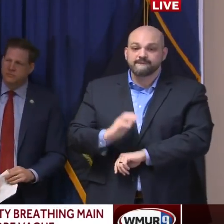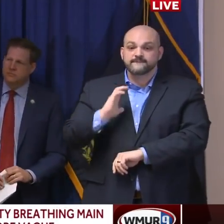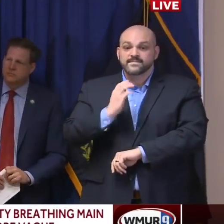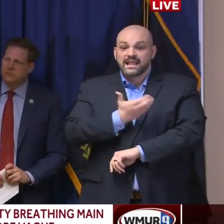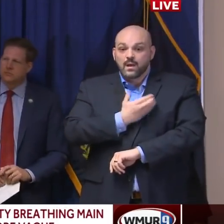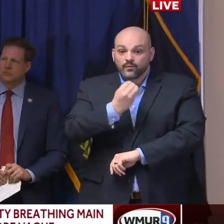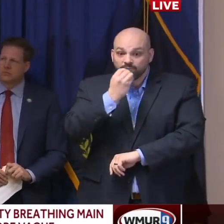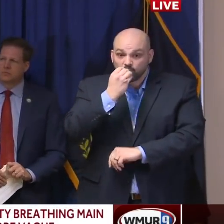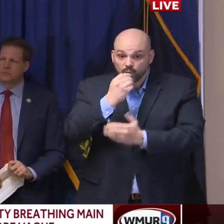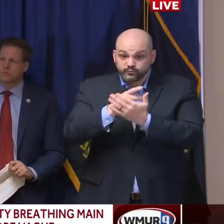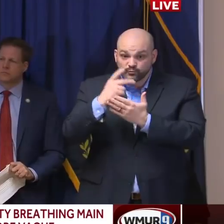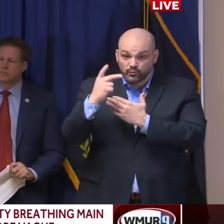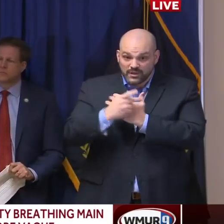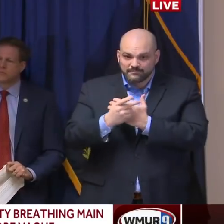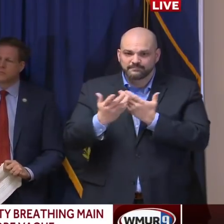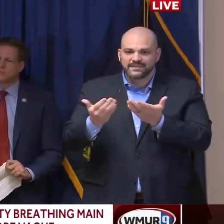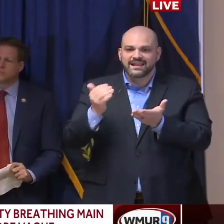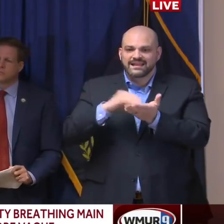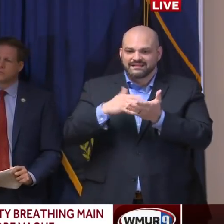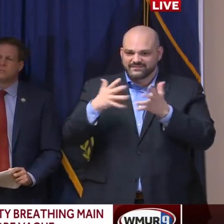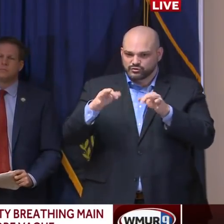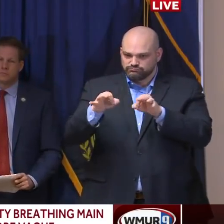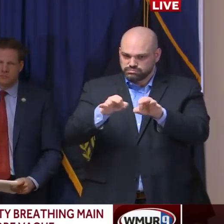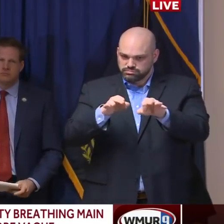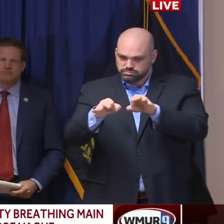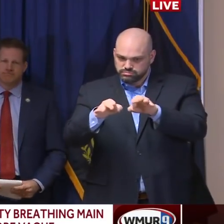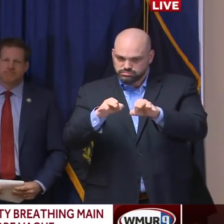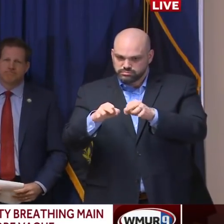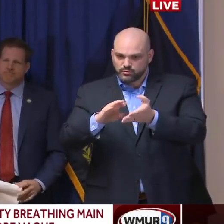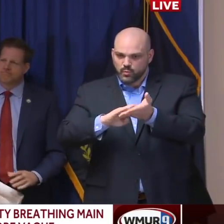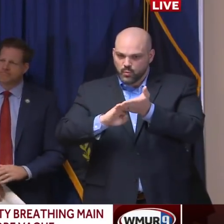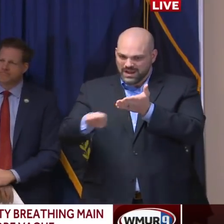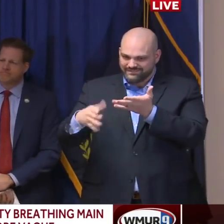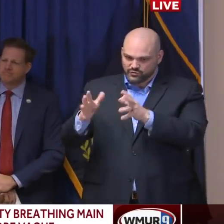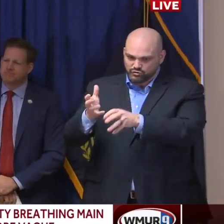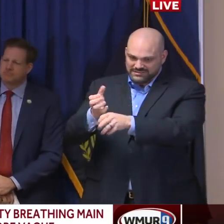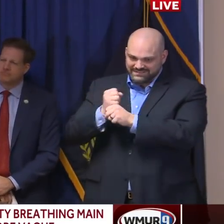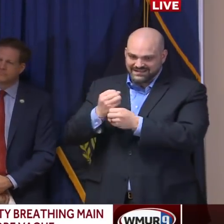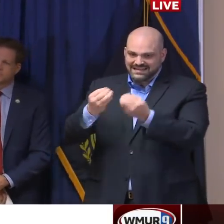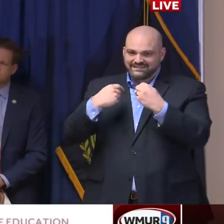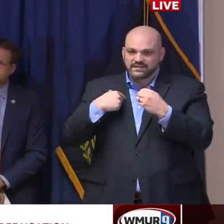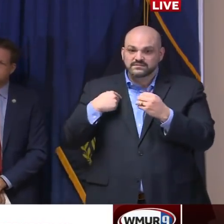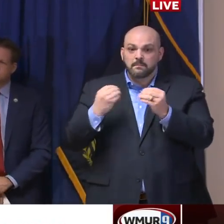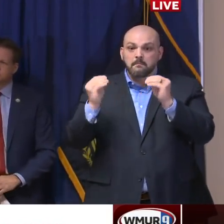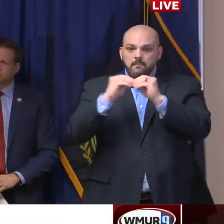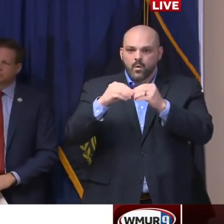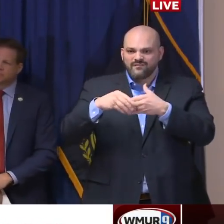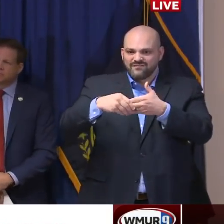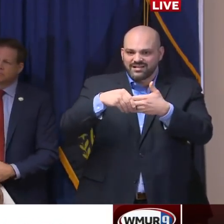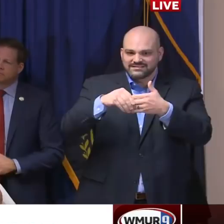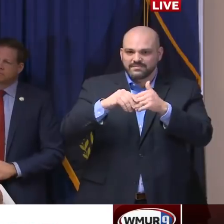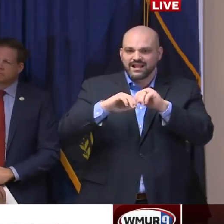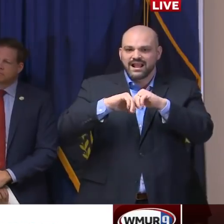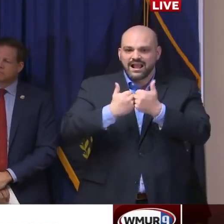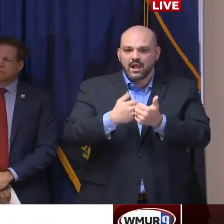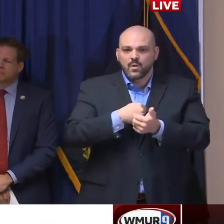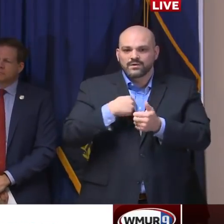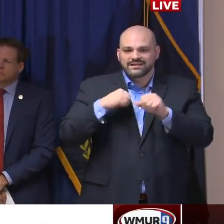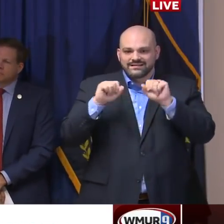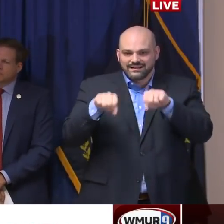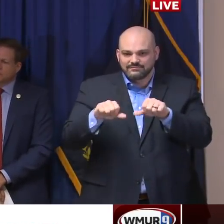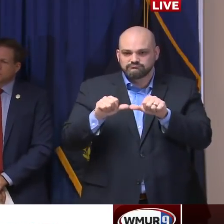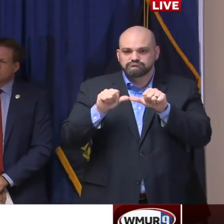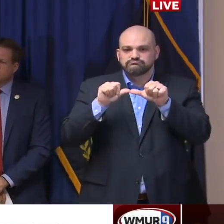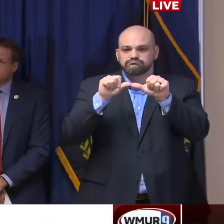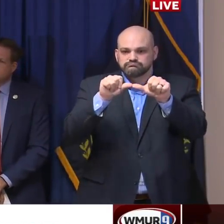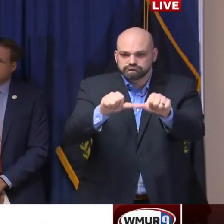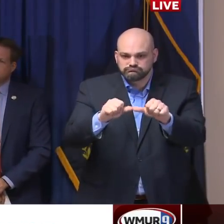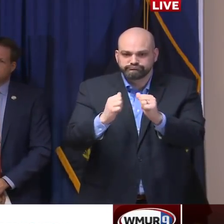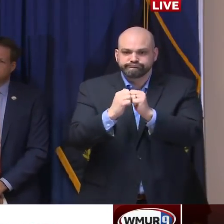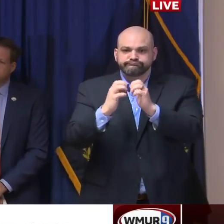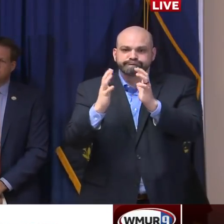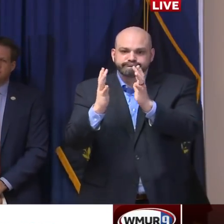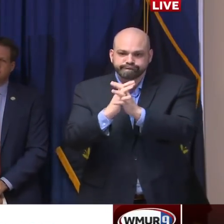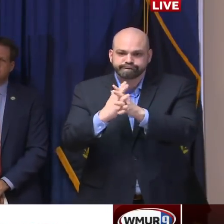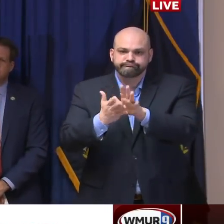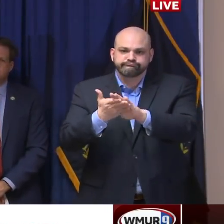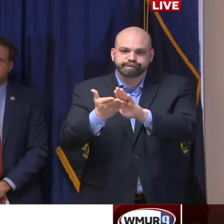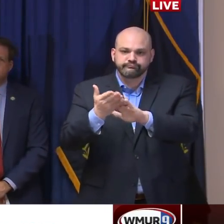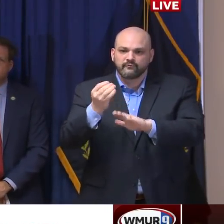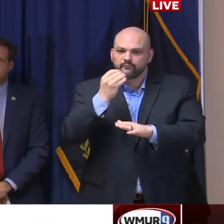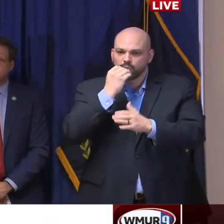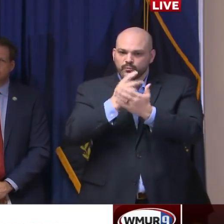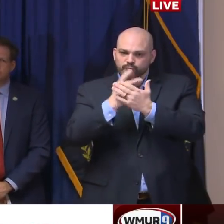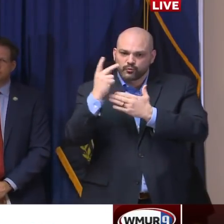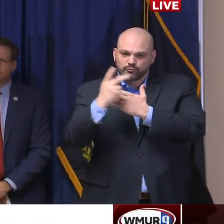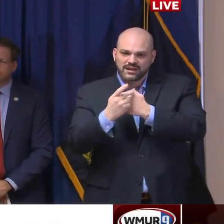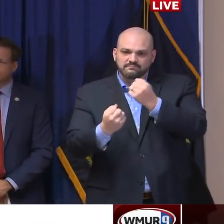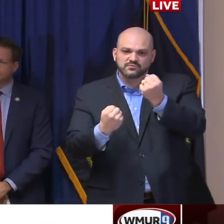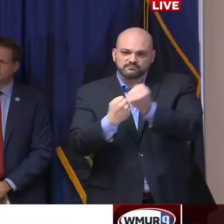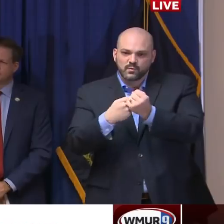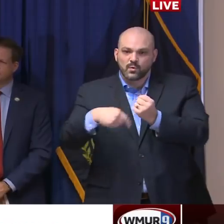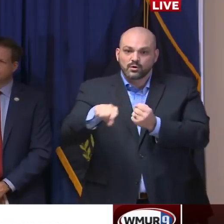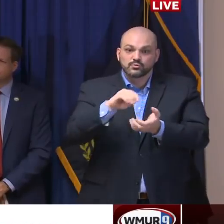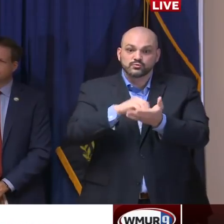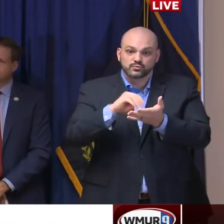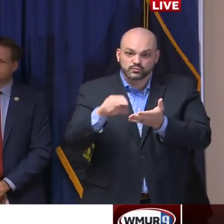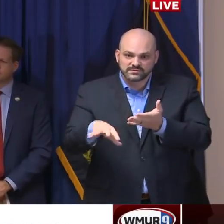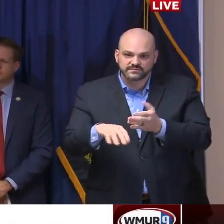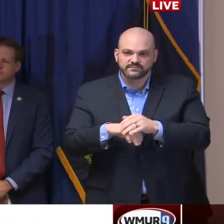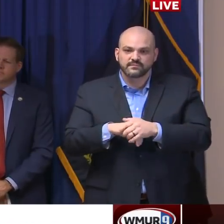SO OUR FOOD PROGRAMS, AGAIN, BECAUSE WE RECEIVED THE WAIVER HAVE GIVEN US A GREAT DEAL OF FLEXIBILITY IN TERMS OF HOW WE WOULD GO ABOUT CONTINUING THOSE FOOD PROGRAMS TO SUPPORT